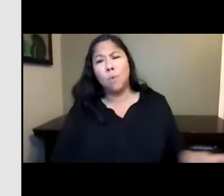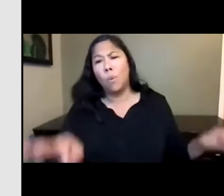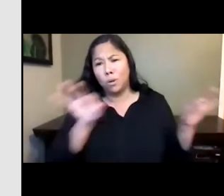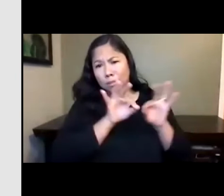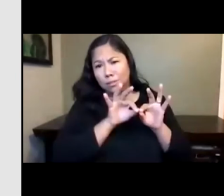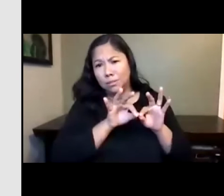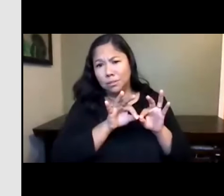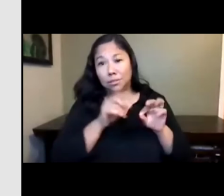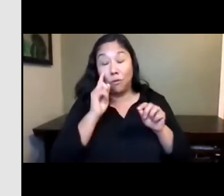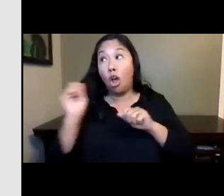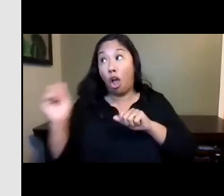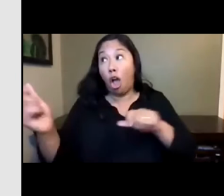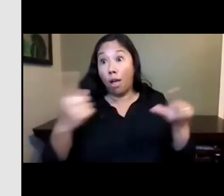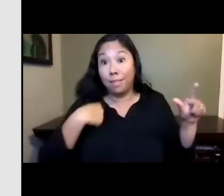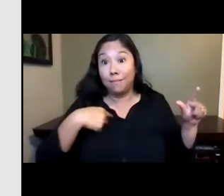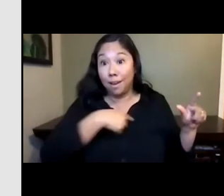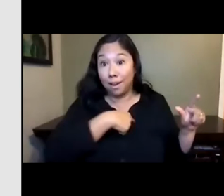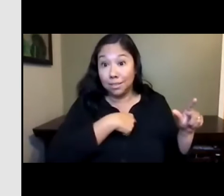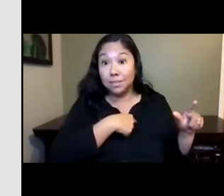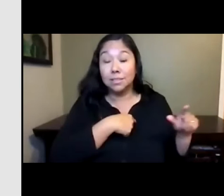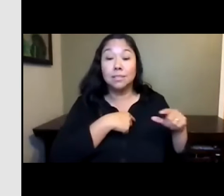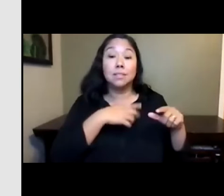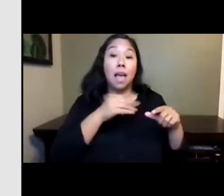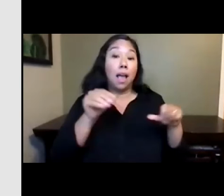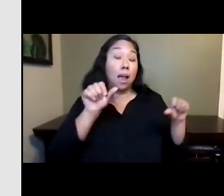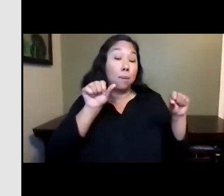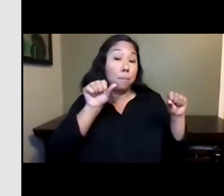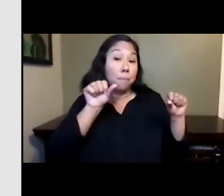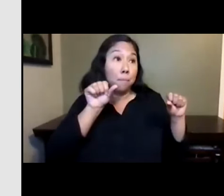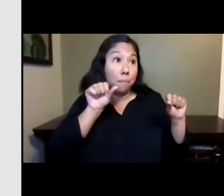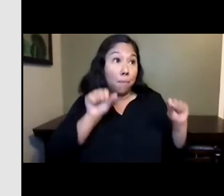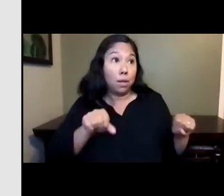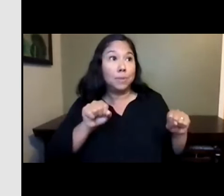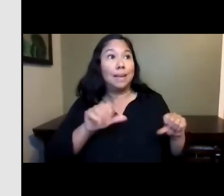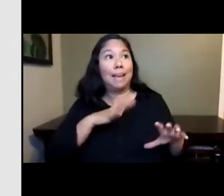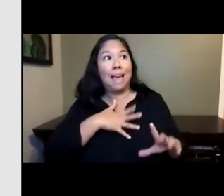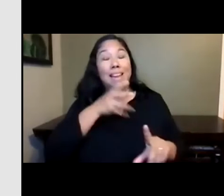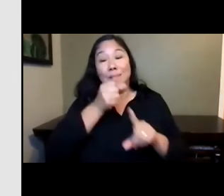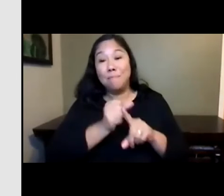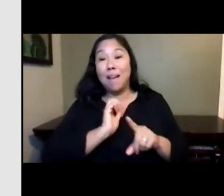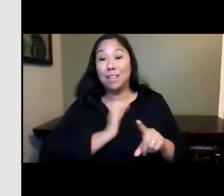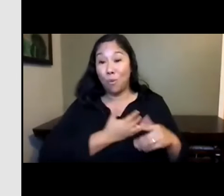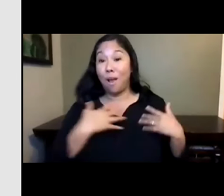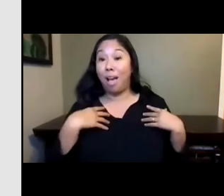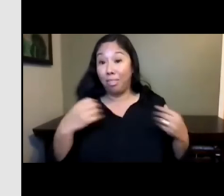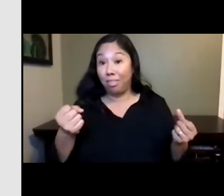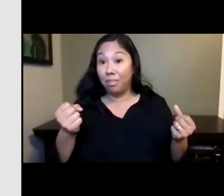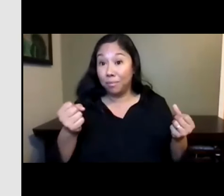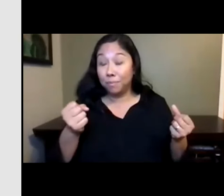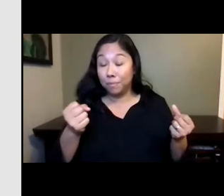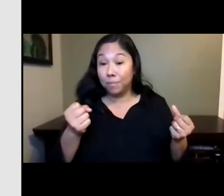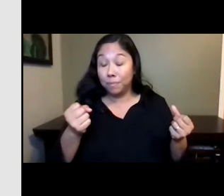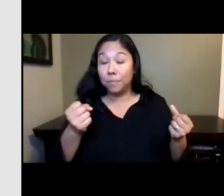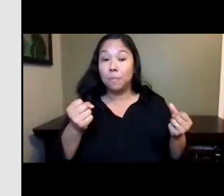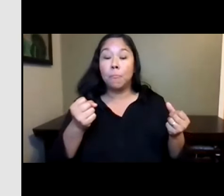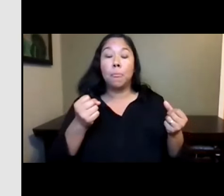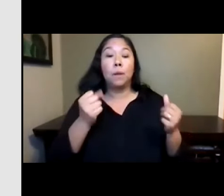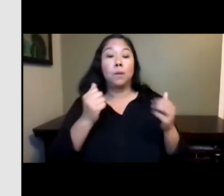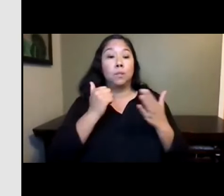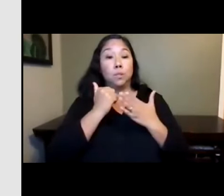of us and it can possibly impact our health. So, to help address social isolation, the